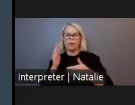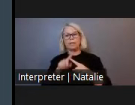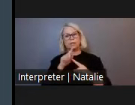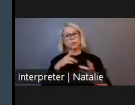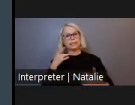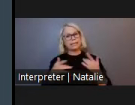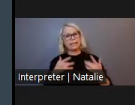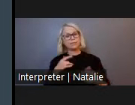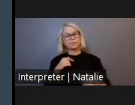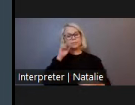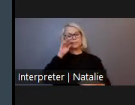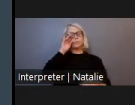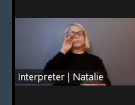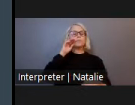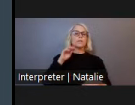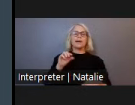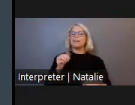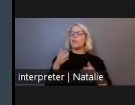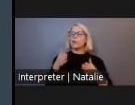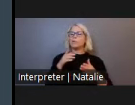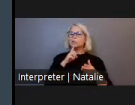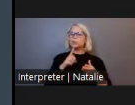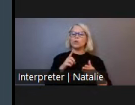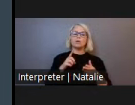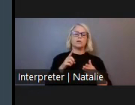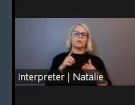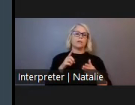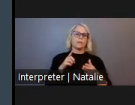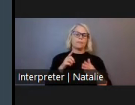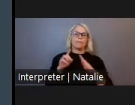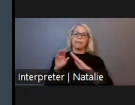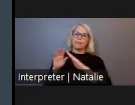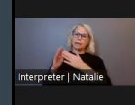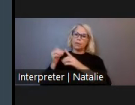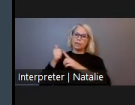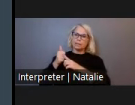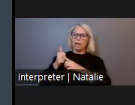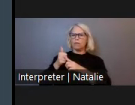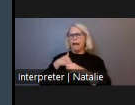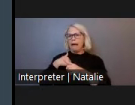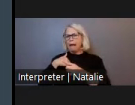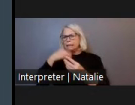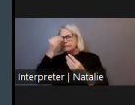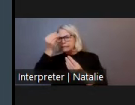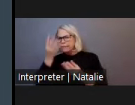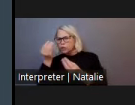It's just another way to make sure that the community is informed and has the resources